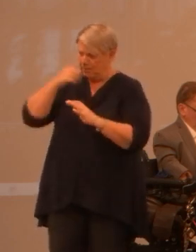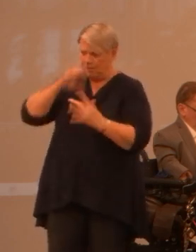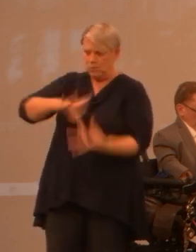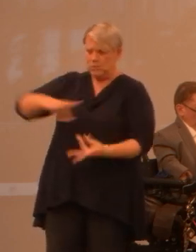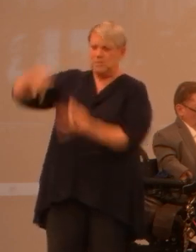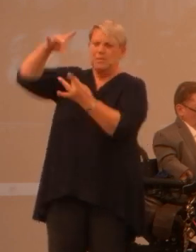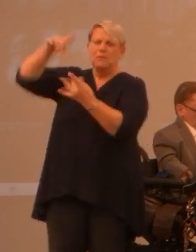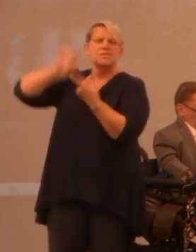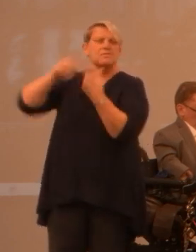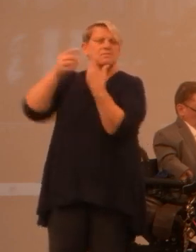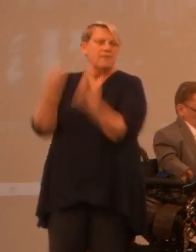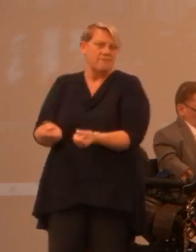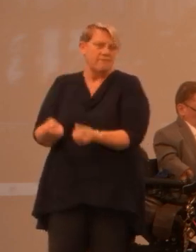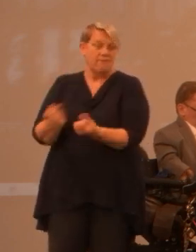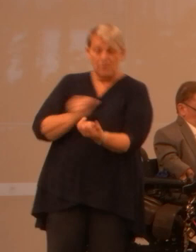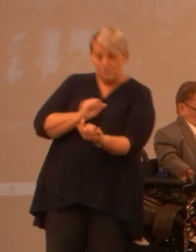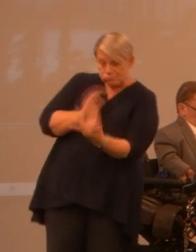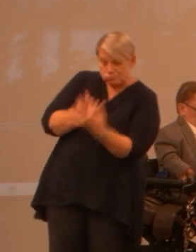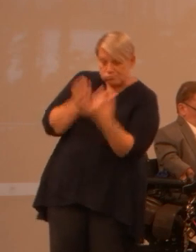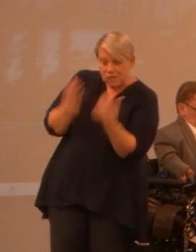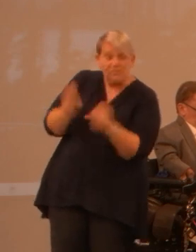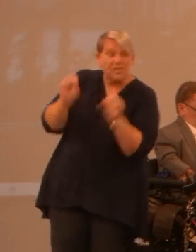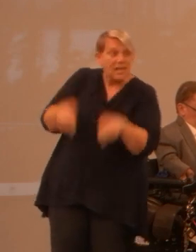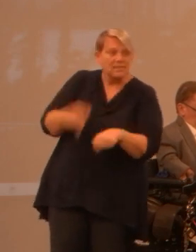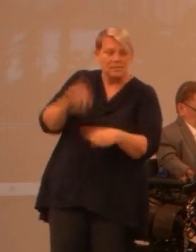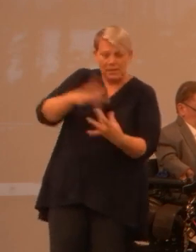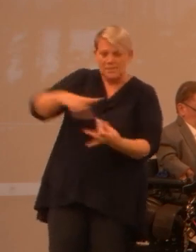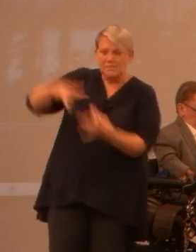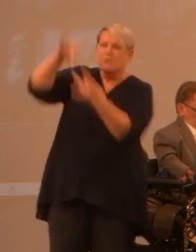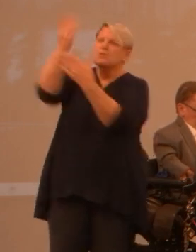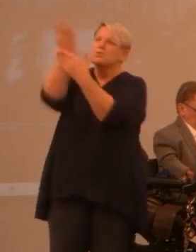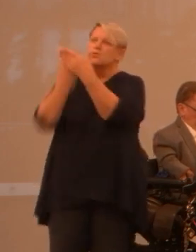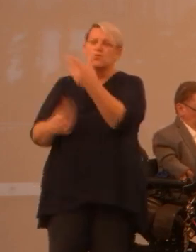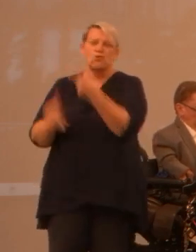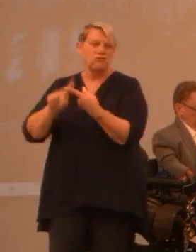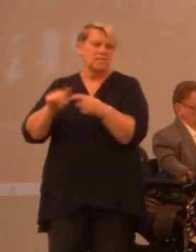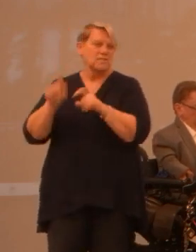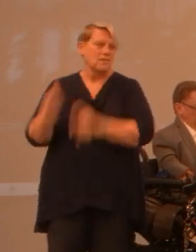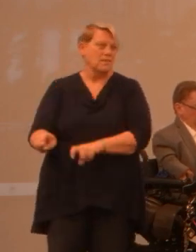despite all this, our spirit's stories, are still here. Despite all this